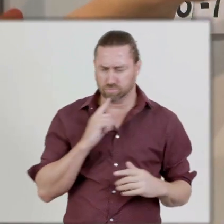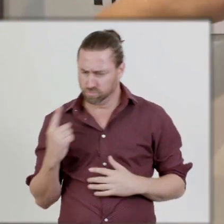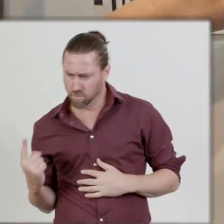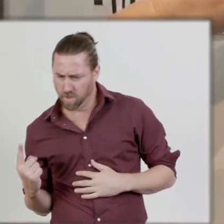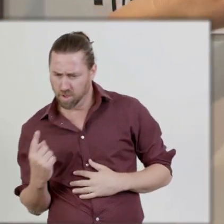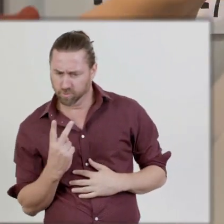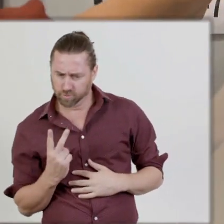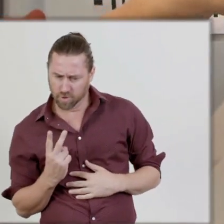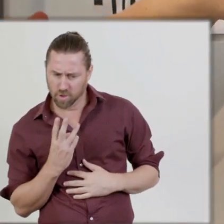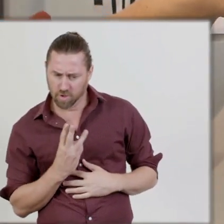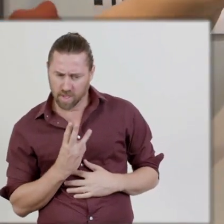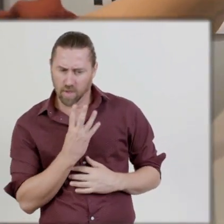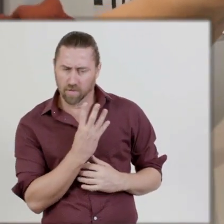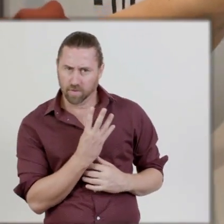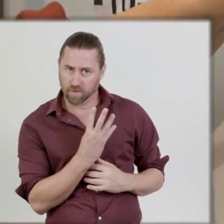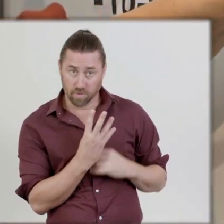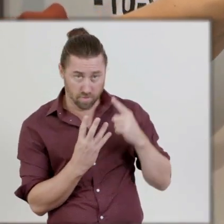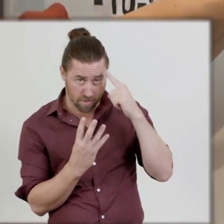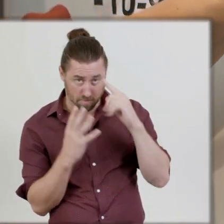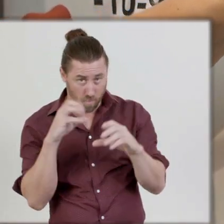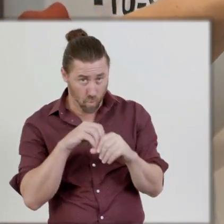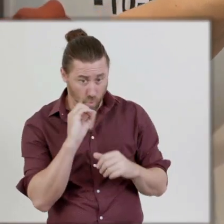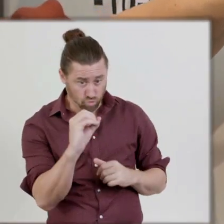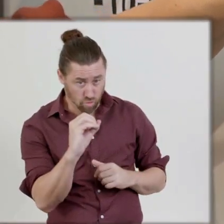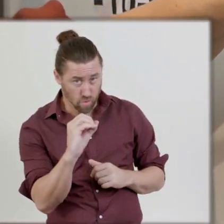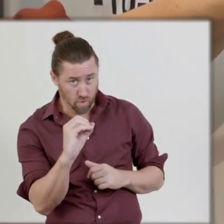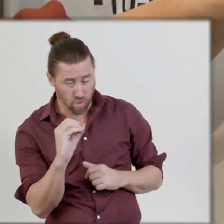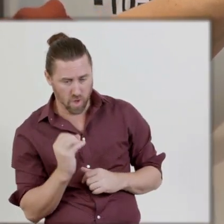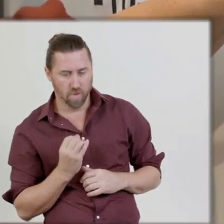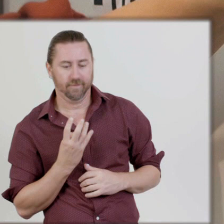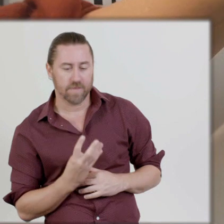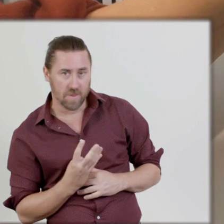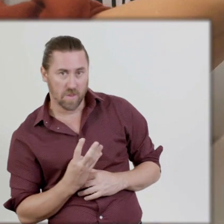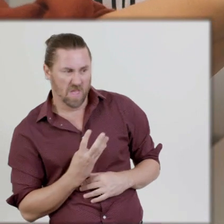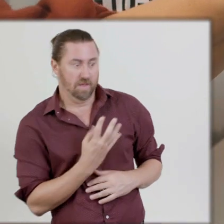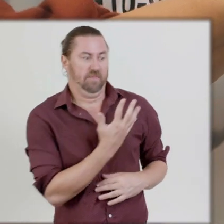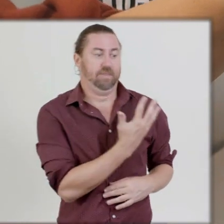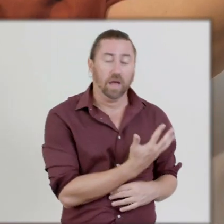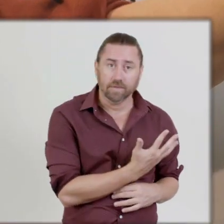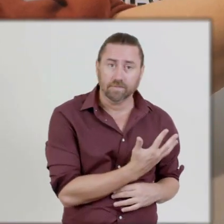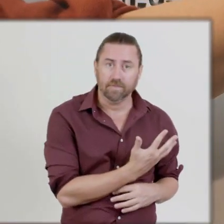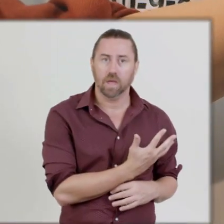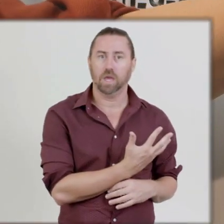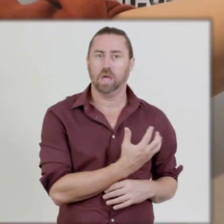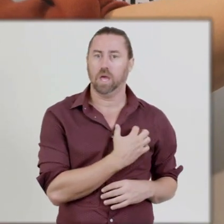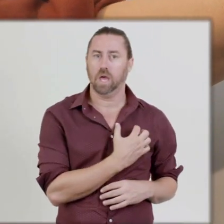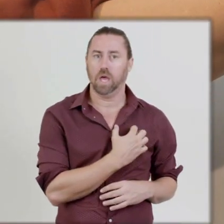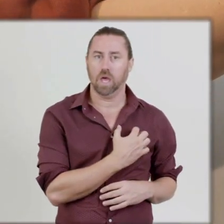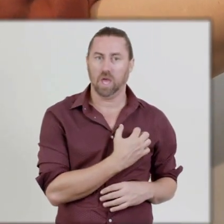One, two, three - don't forget 0 - four, five.